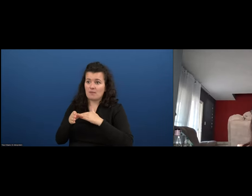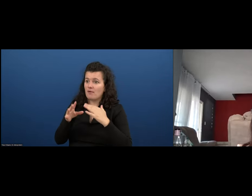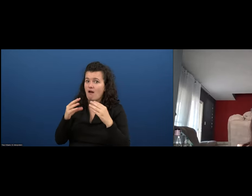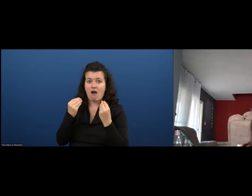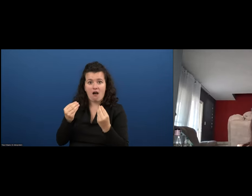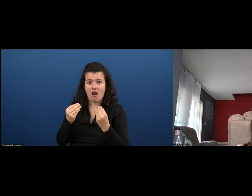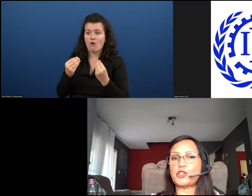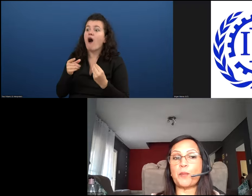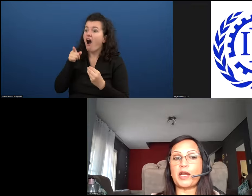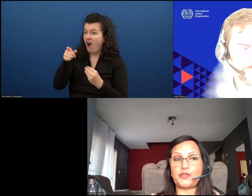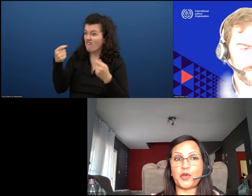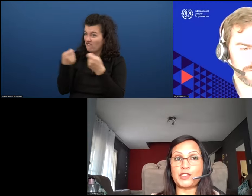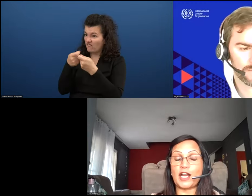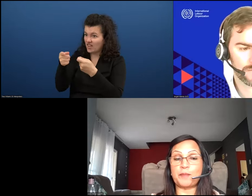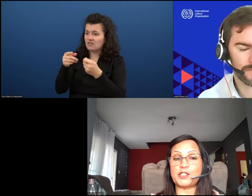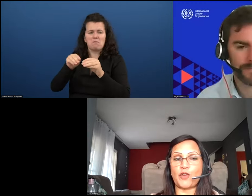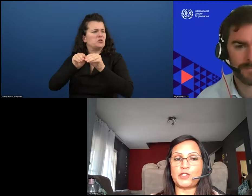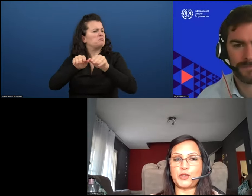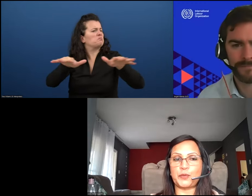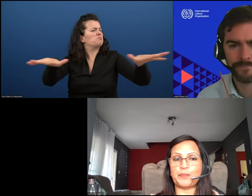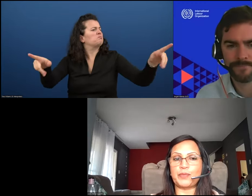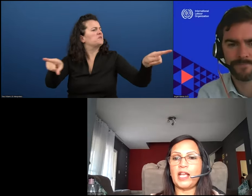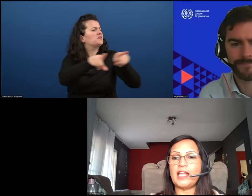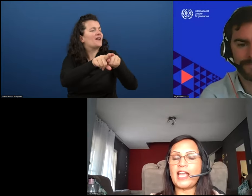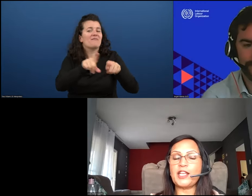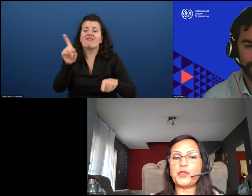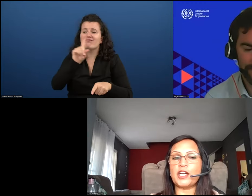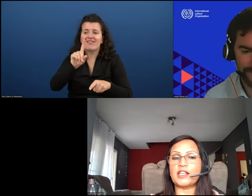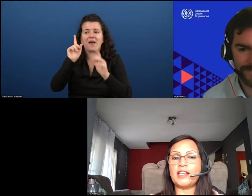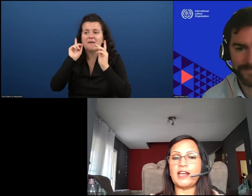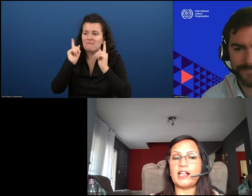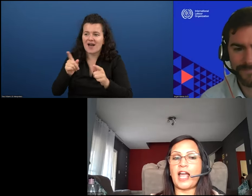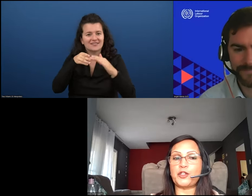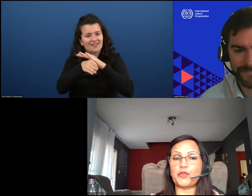So thank you so much for your time this afternoon. 14:41:29 Thank you. You're gonna now hand